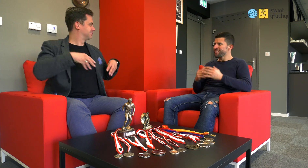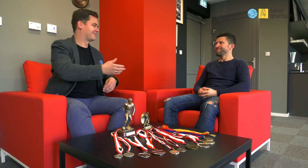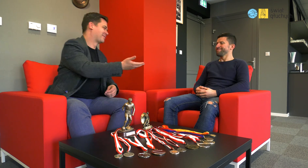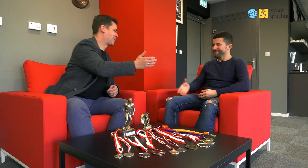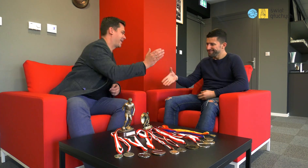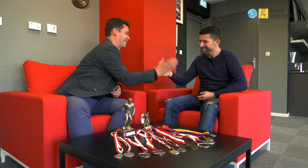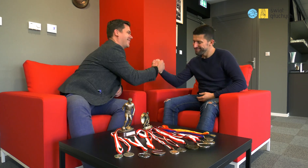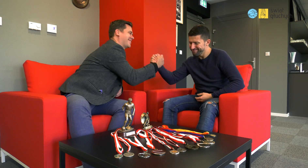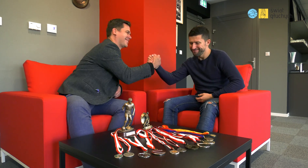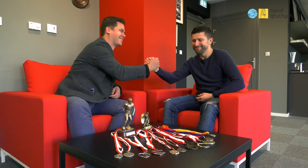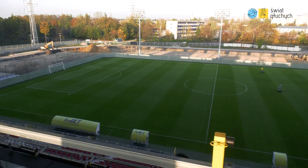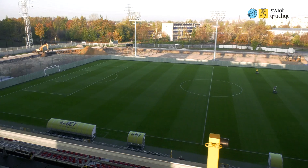Thank you.